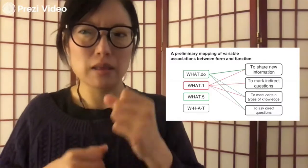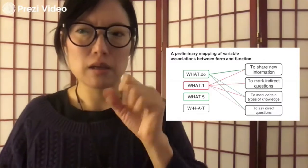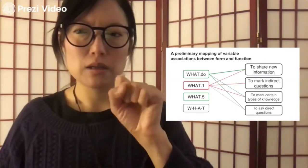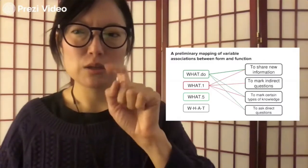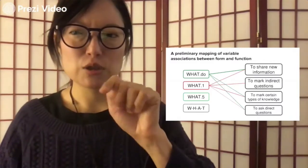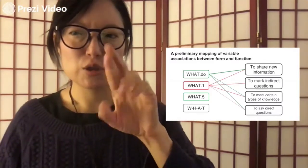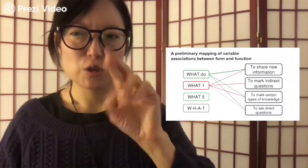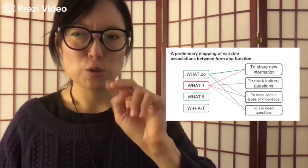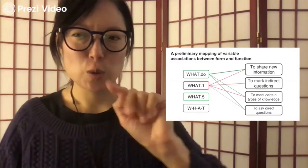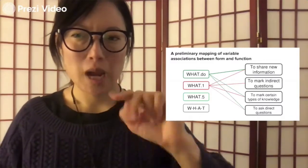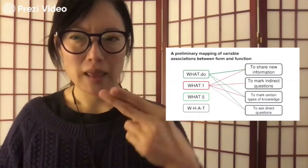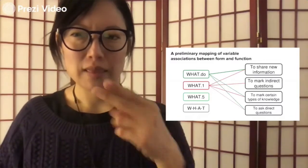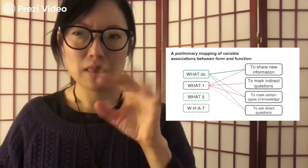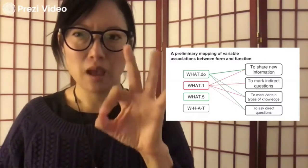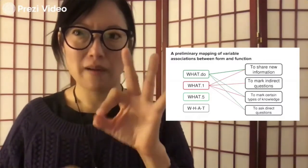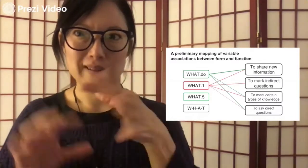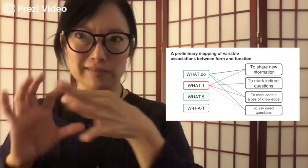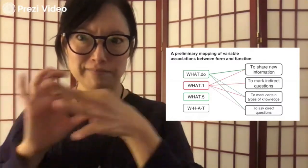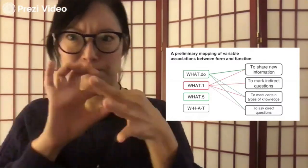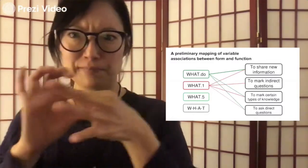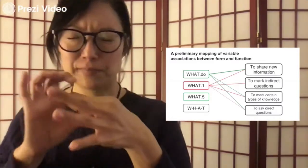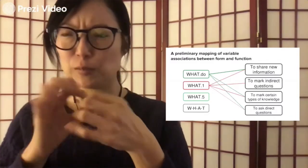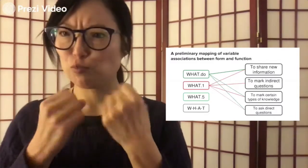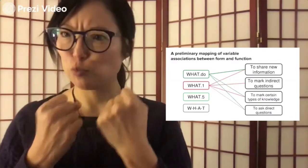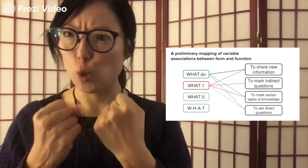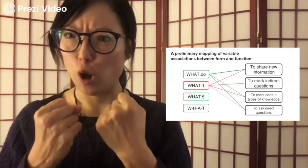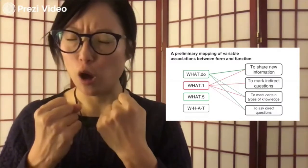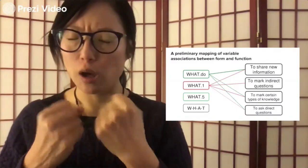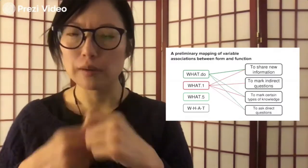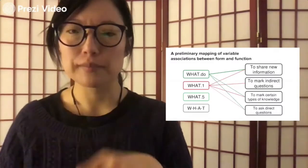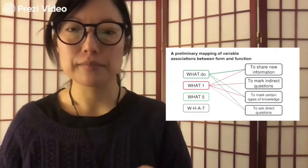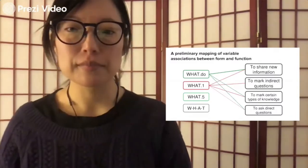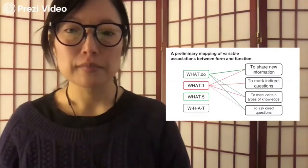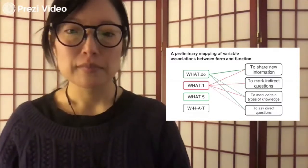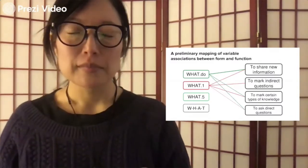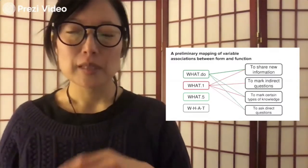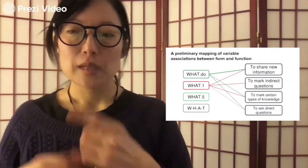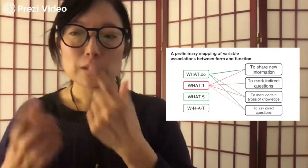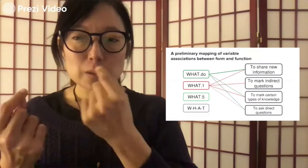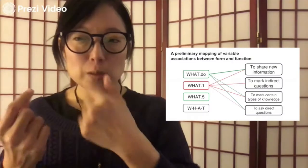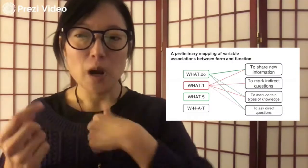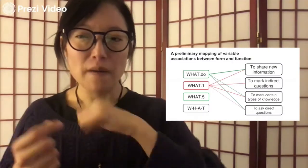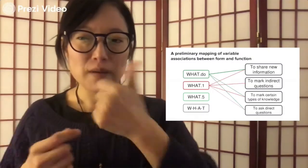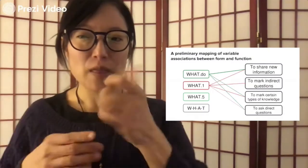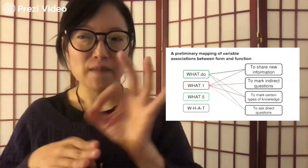not as strong they are to mark certain types of knowledge,